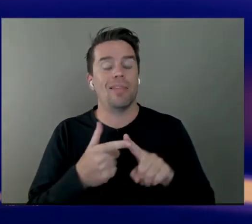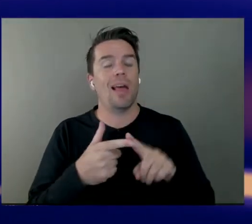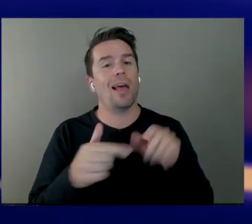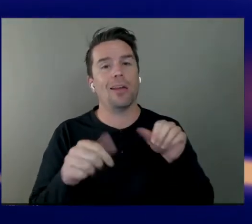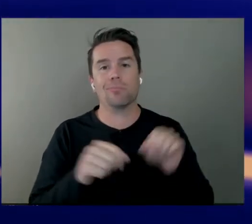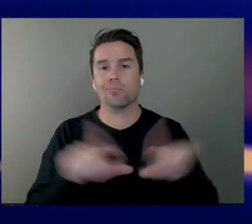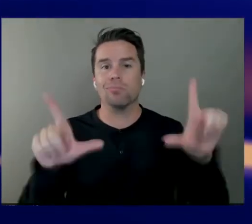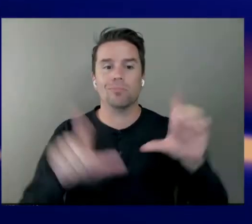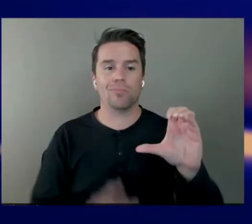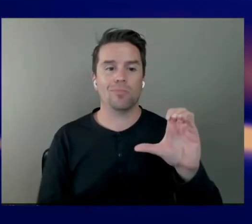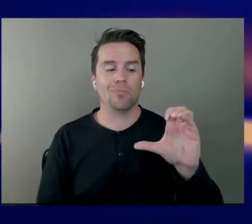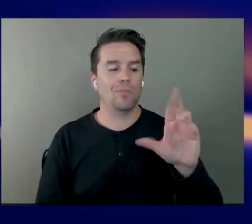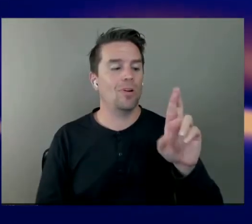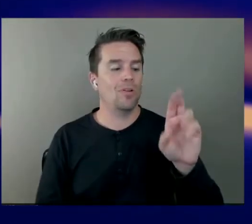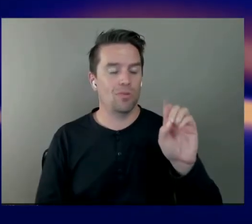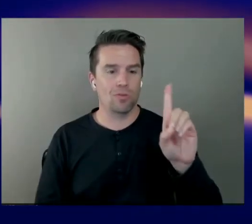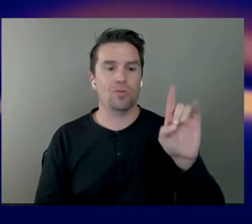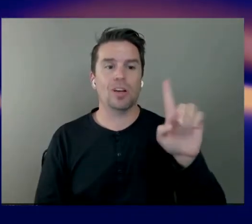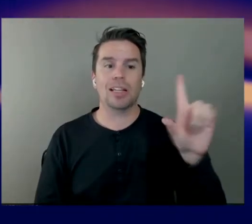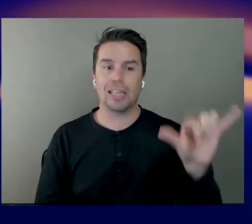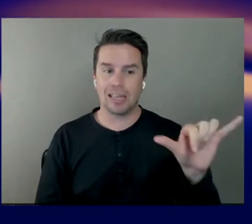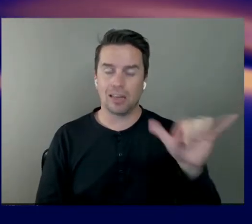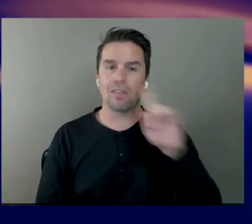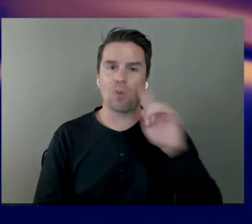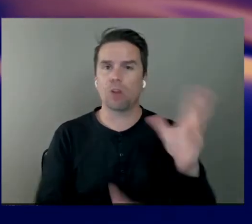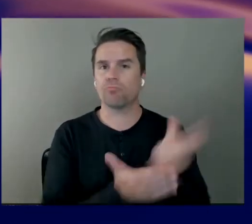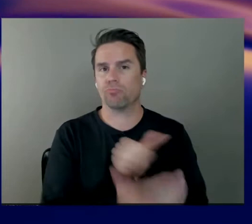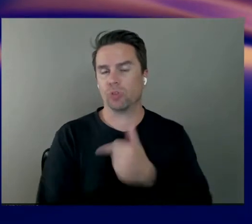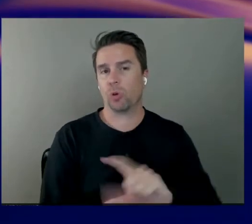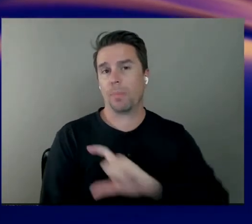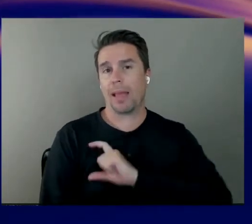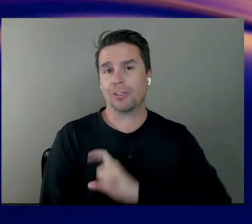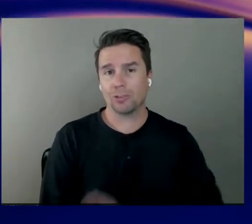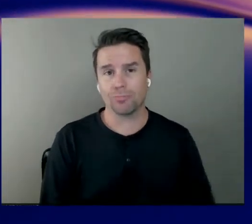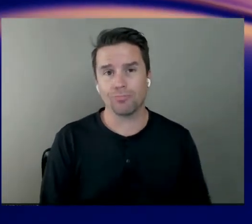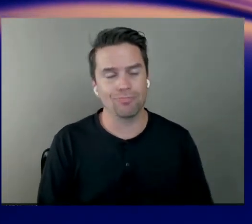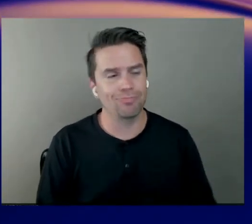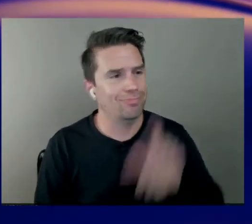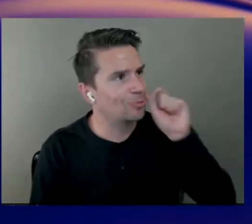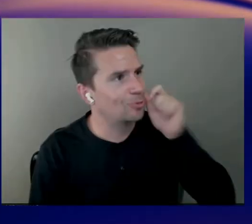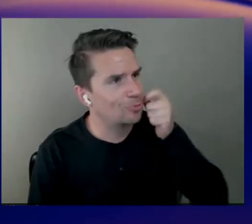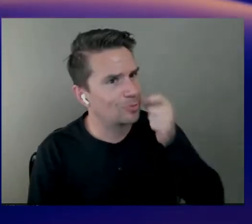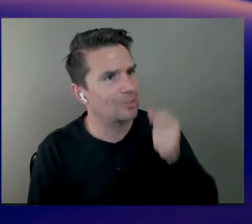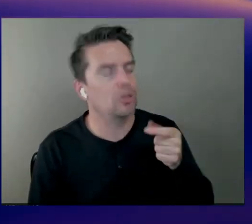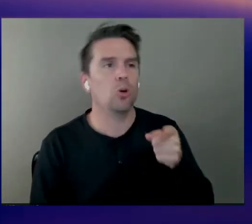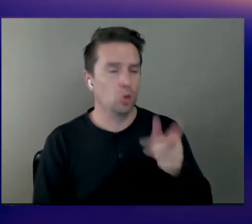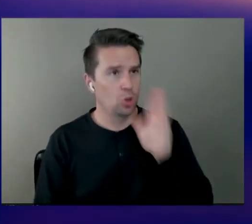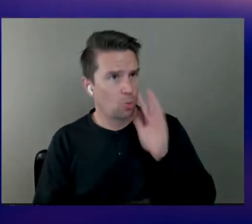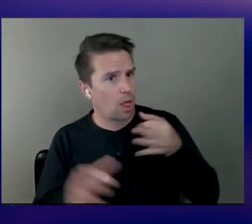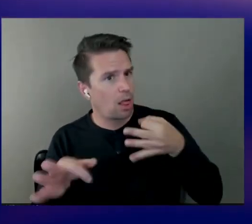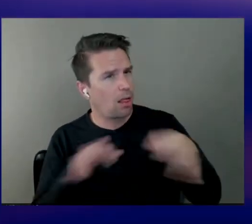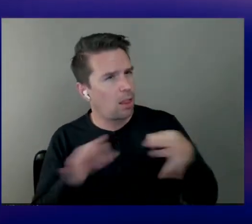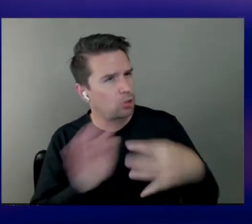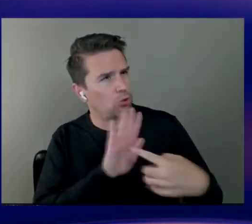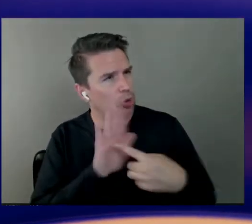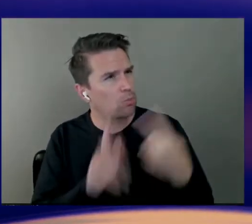[AM] Okay, cool. Yeah. - Are you gonna walk us through... - Yeah, let me walk you through this, yeah. Why don't I show this?